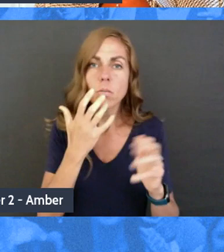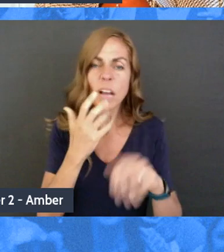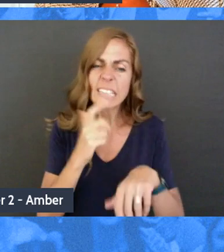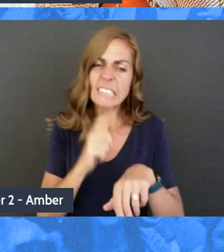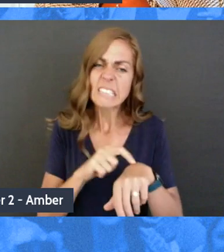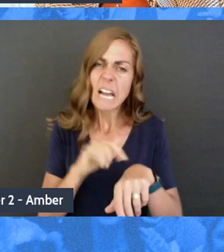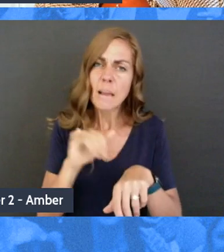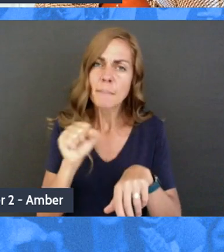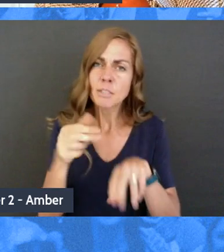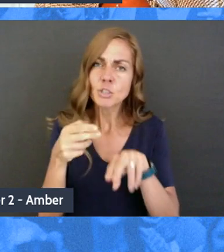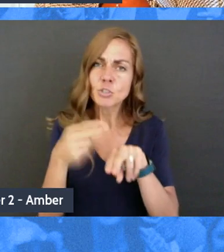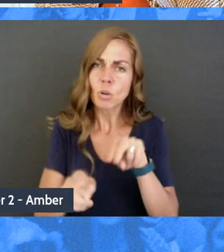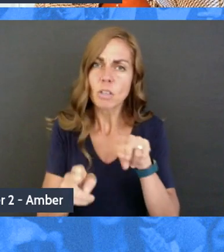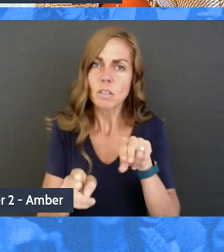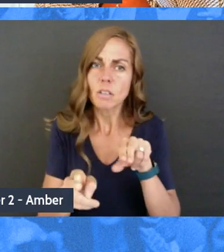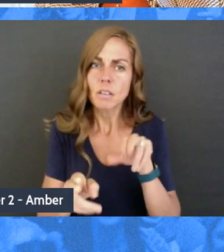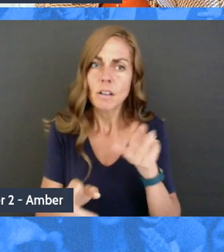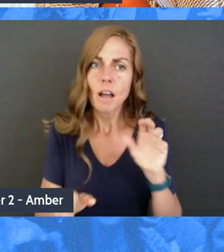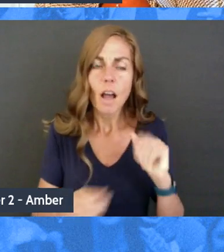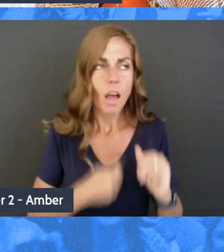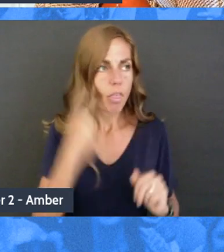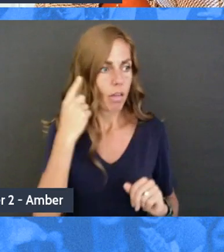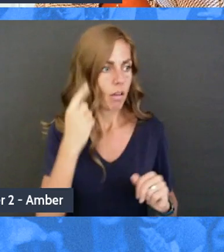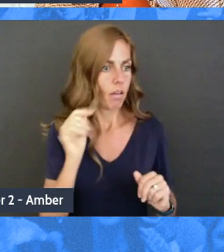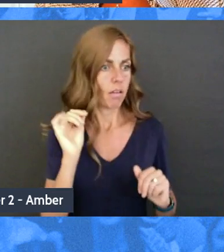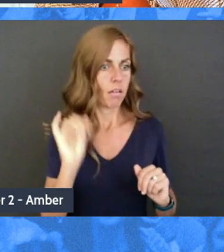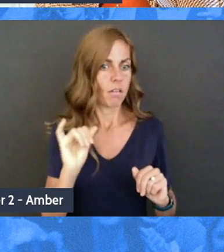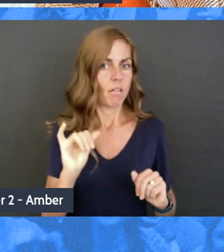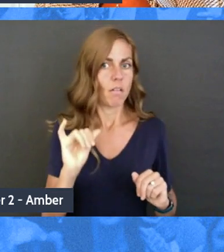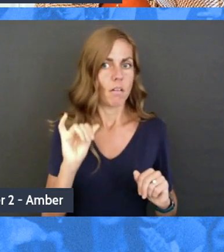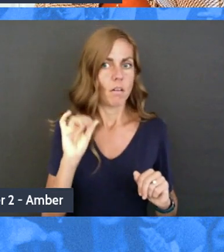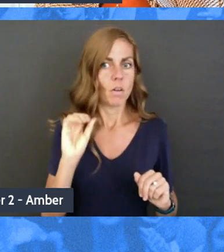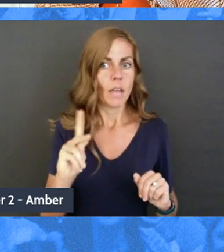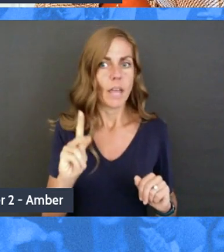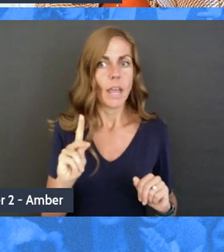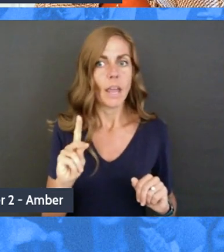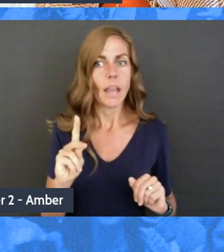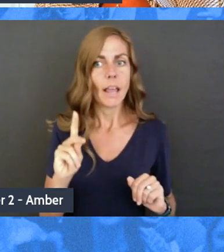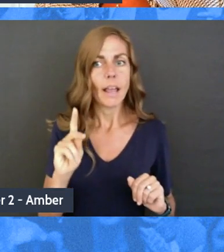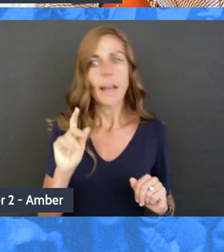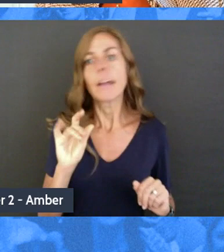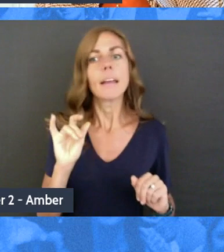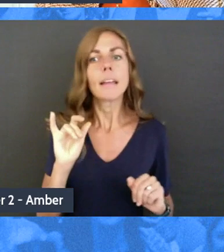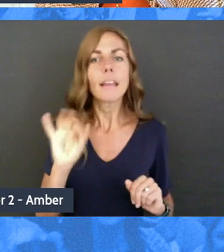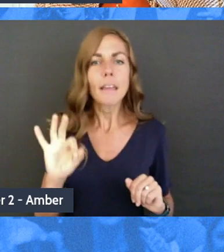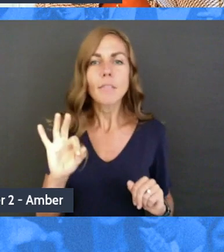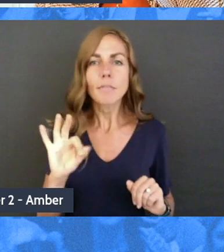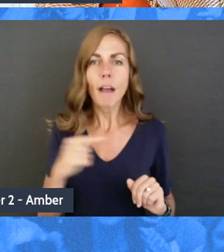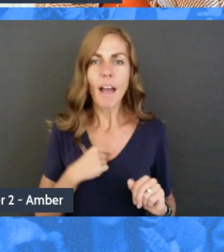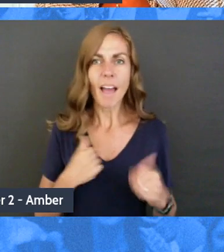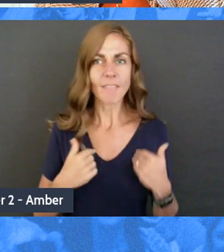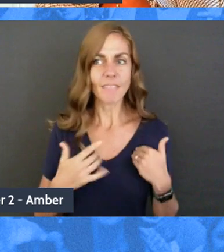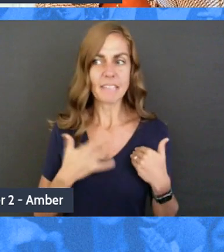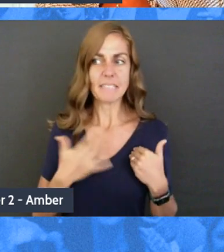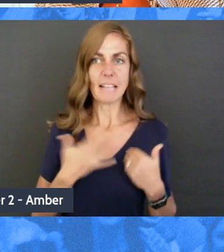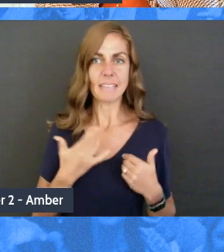And I'm thinking if I've got this sense of, I know I can make a difference,